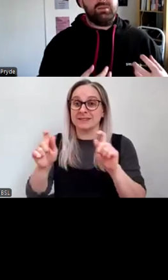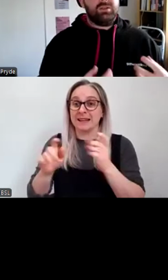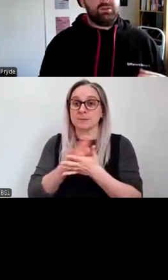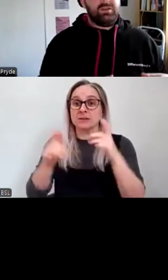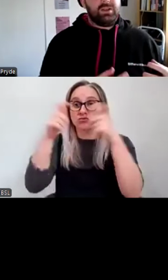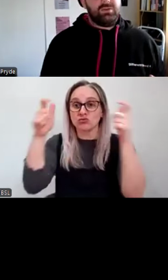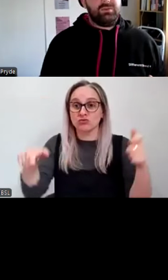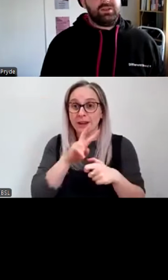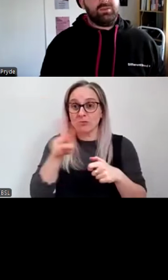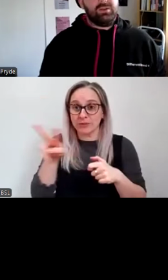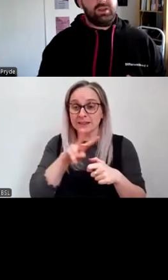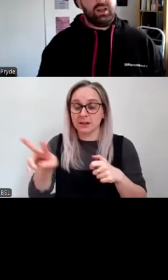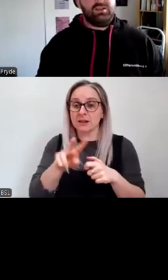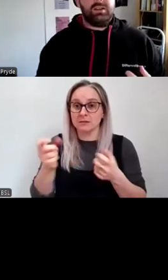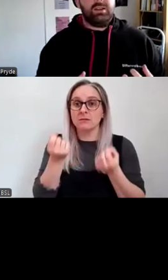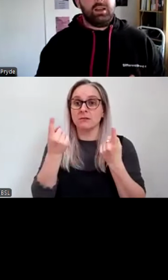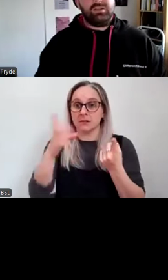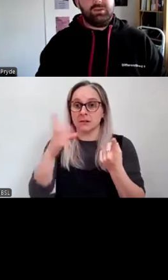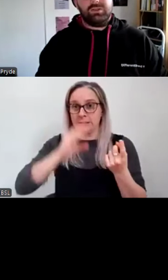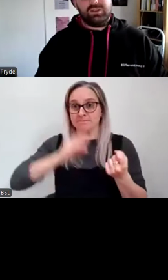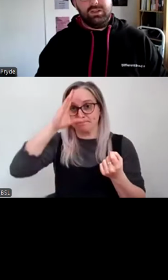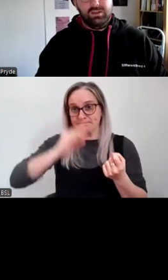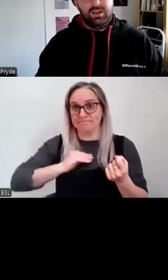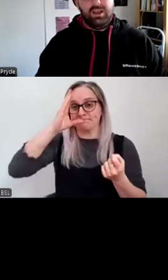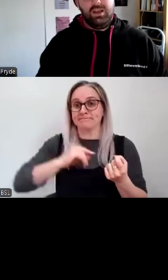that would normally be visual to someone who can't see the actual image on the screen.